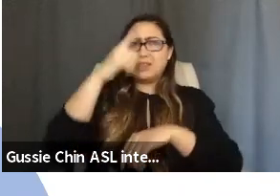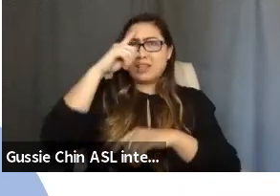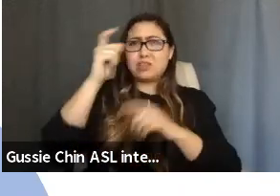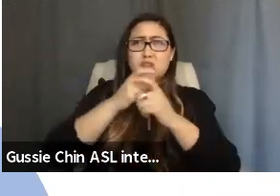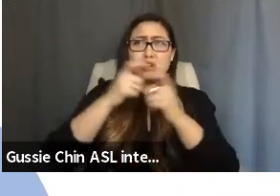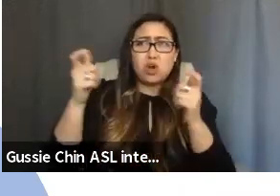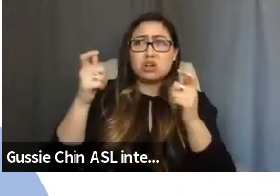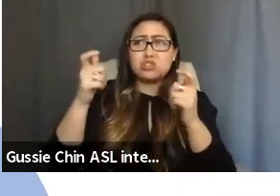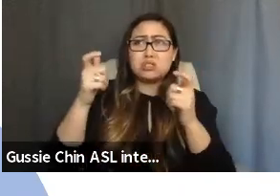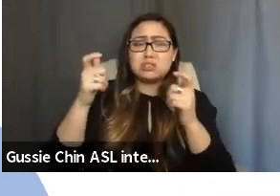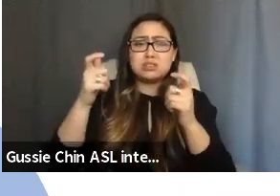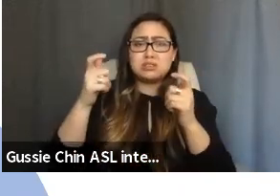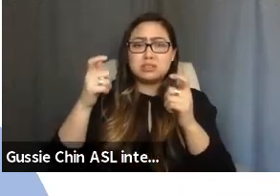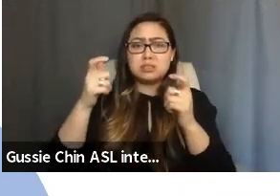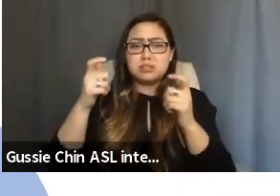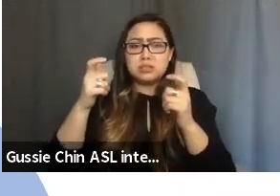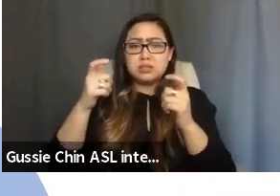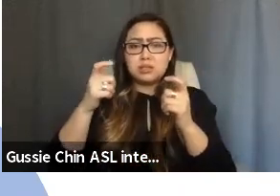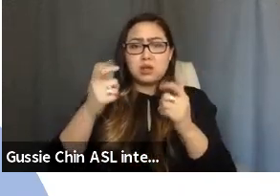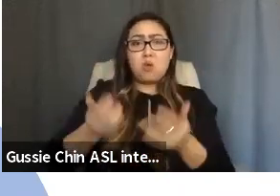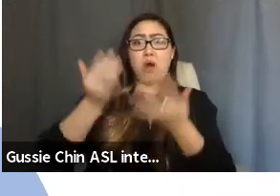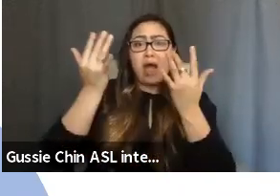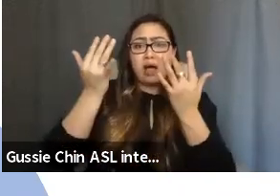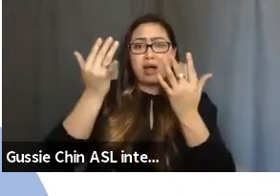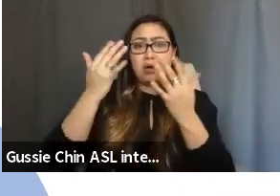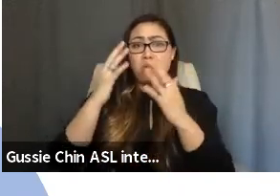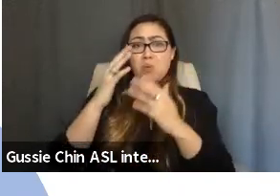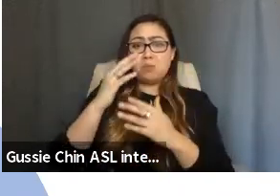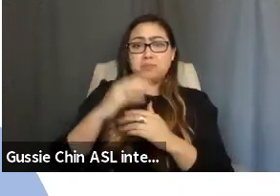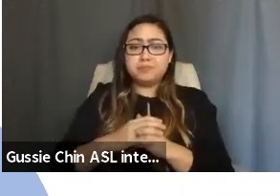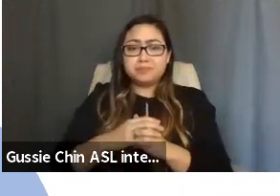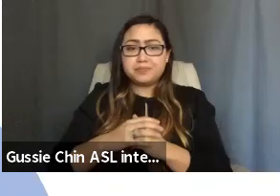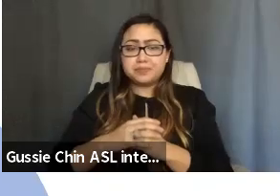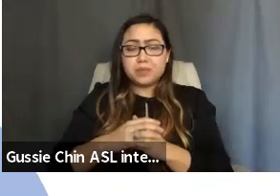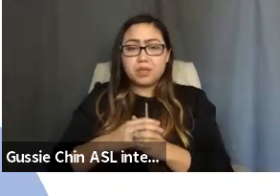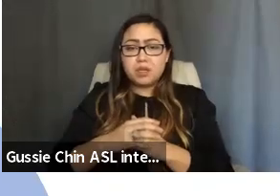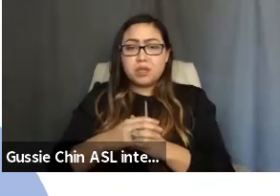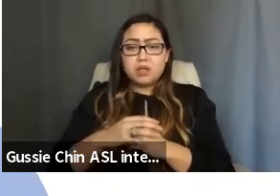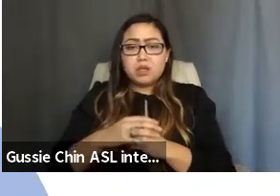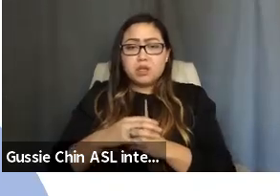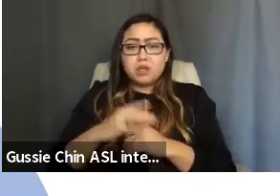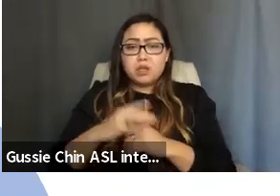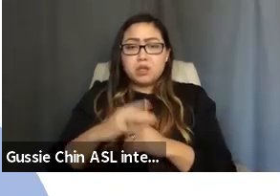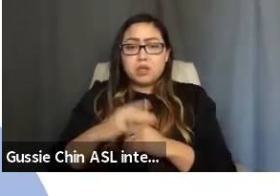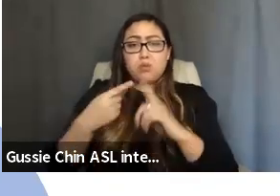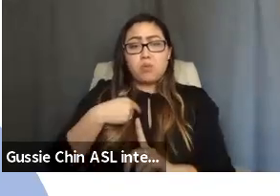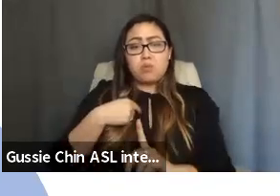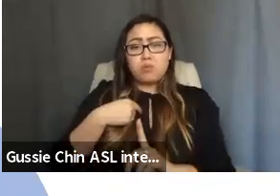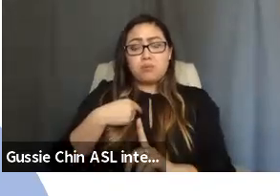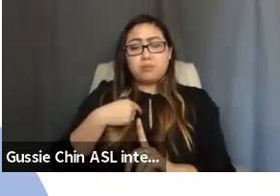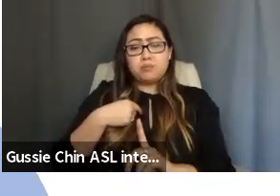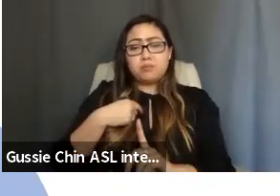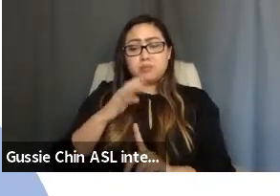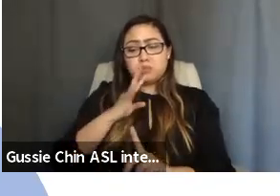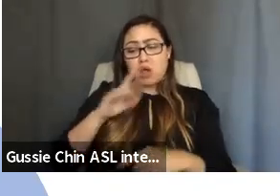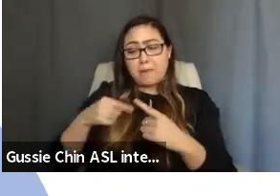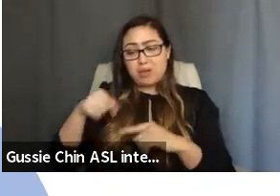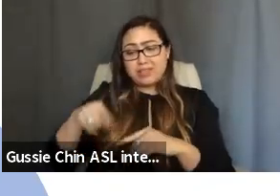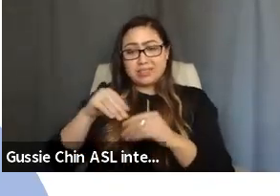wildfires. So, you know, when I talk about this in our planning and everything, we kind of have you